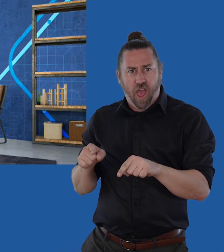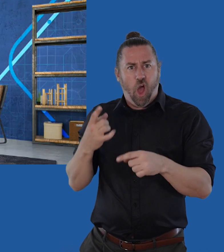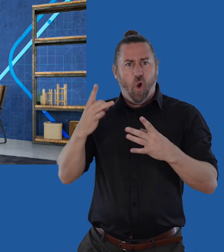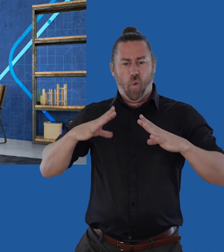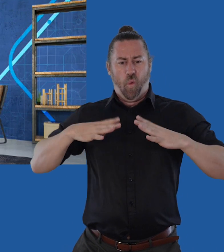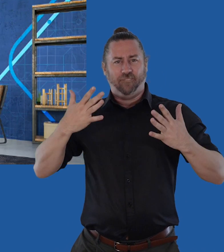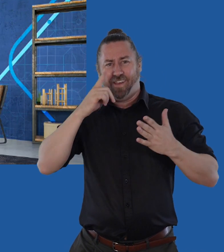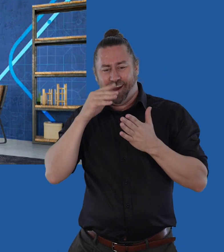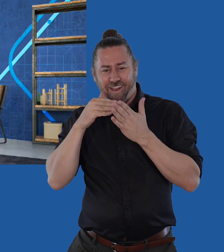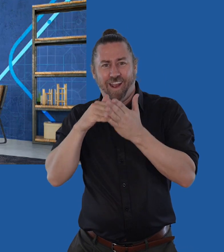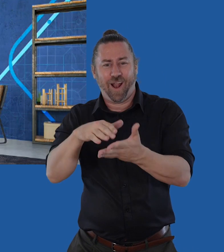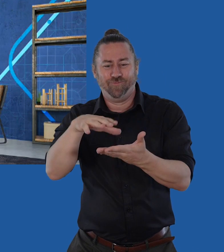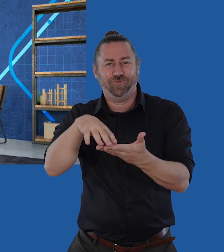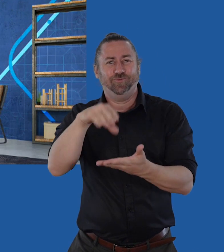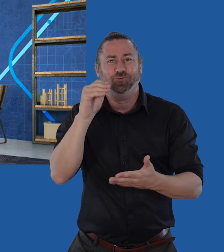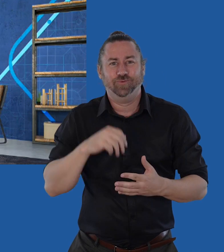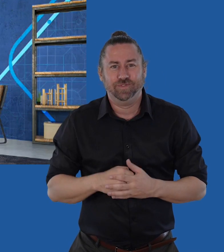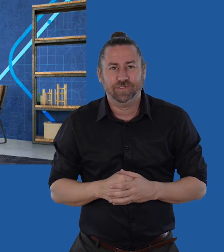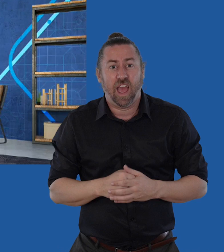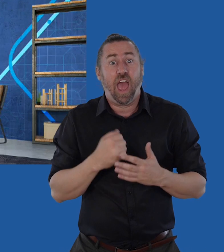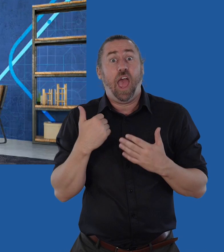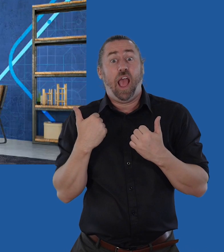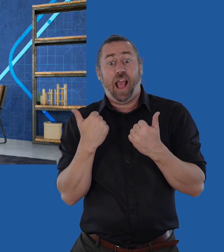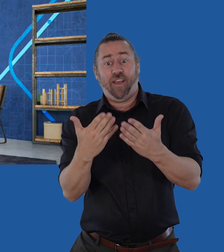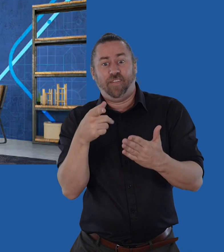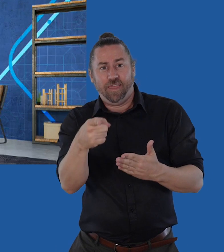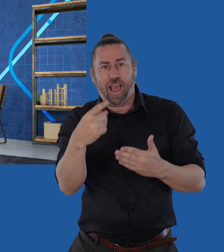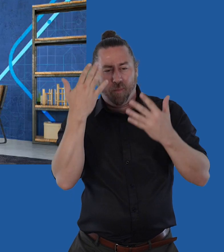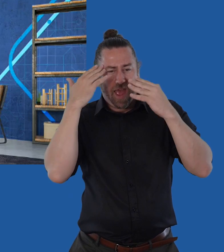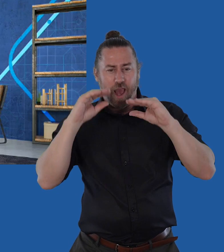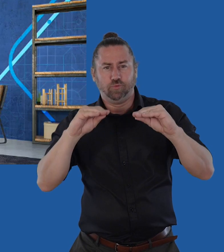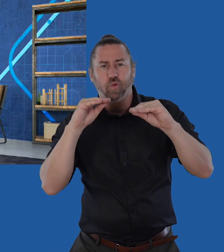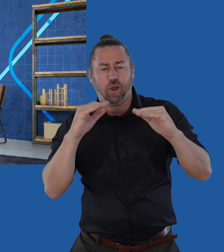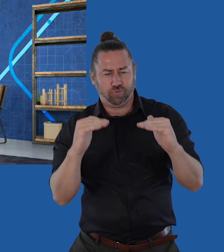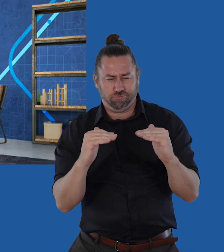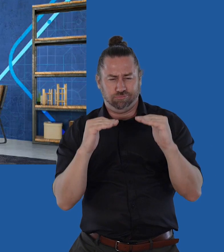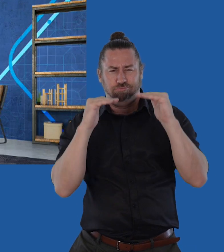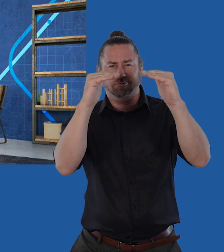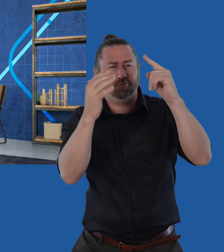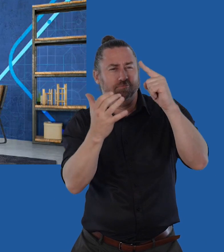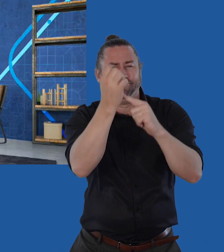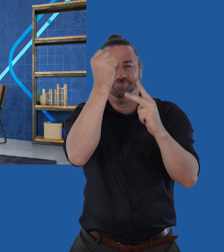And to better educational outcomes, and to help your students, meet those educational outcomes as well.